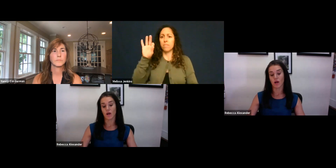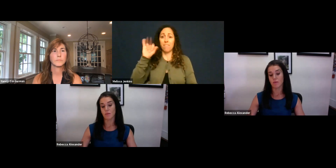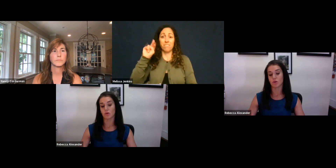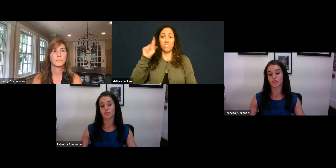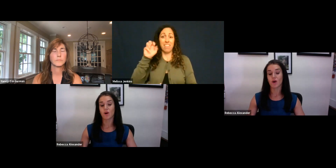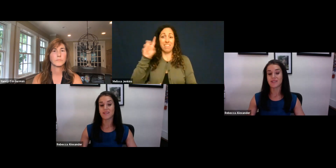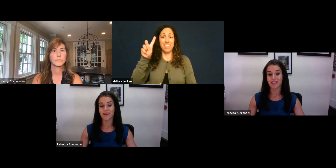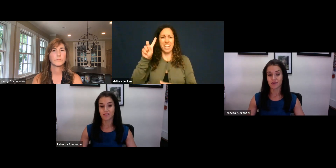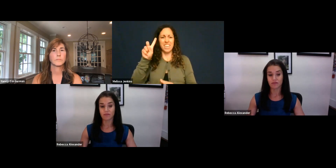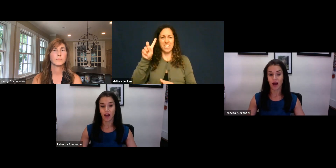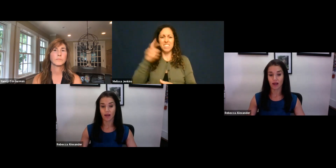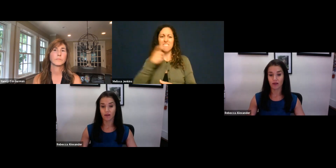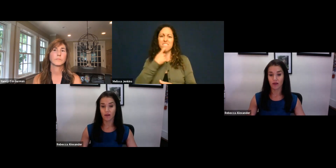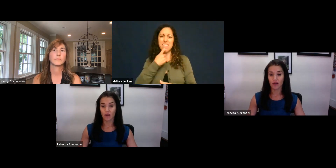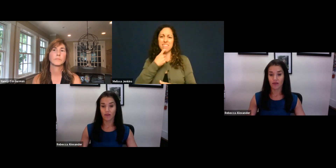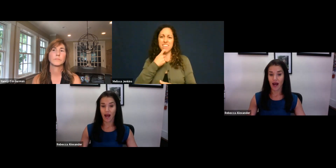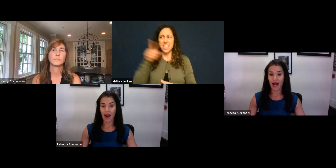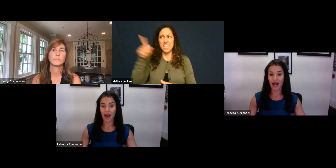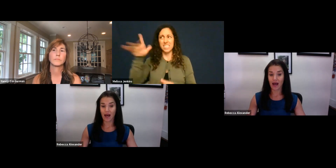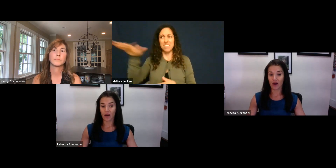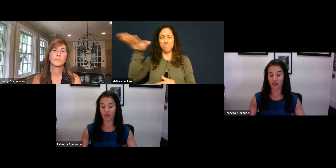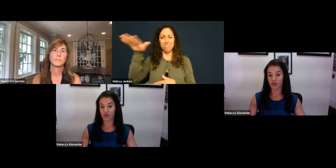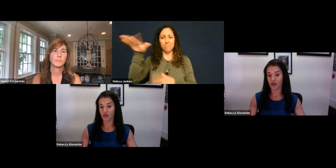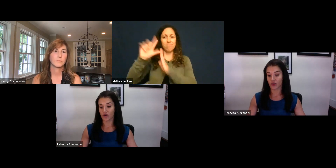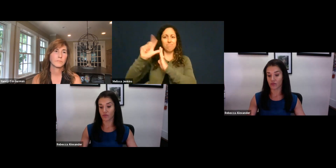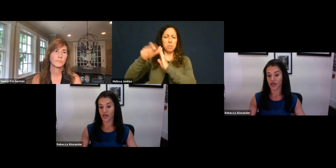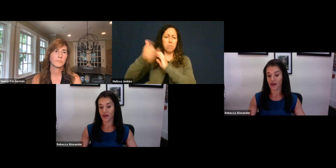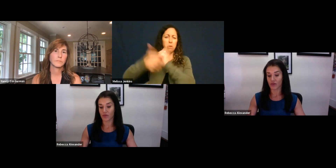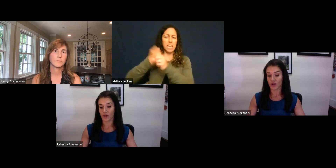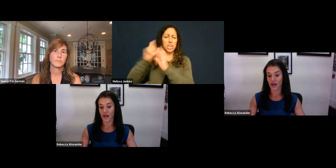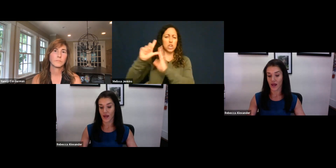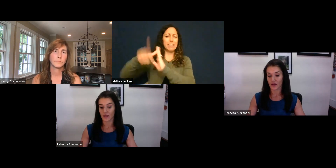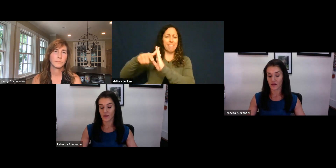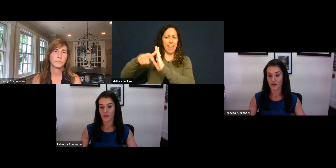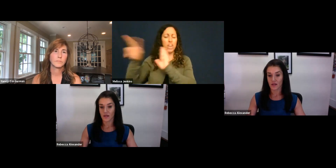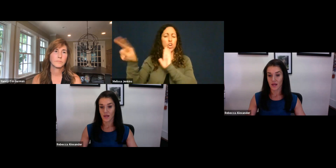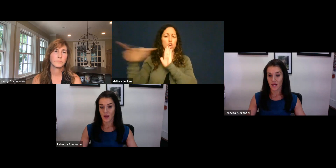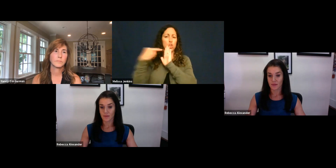were able to identify that I had Usher syndrome type 3A.